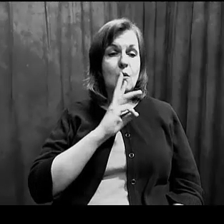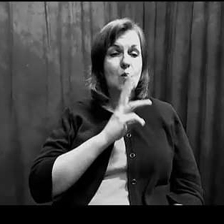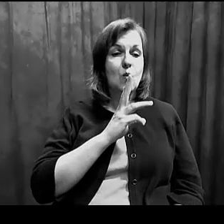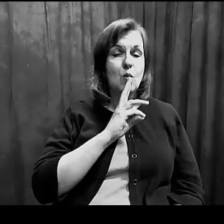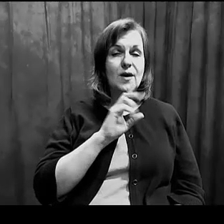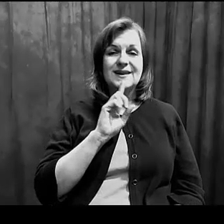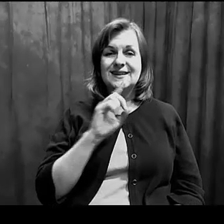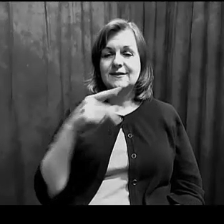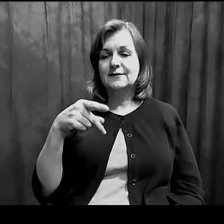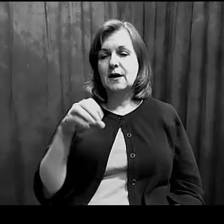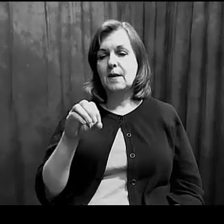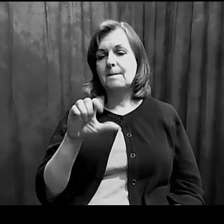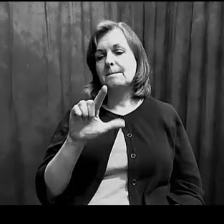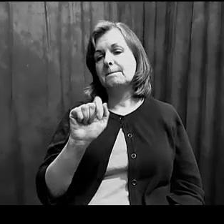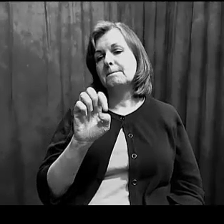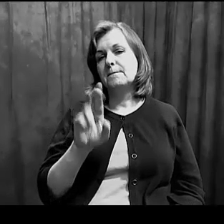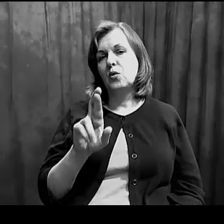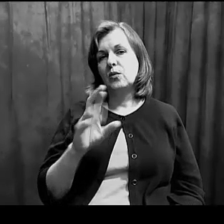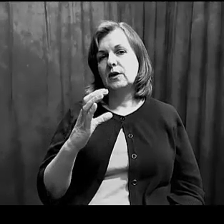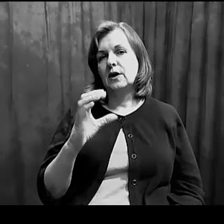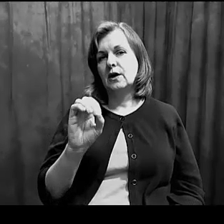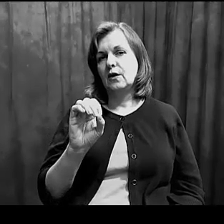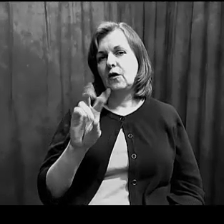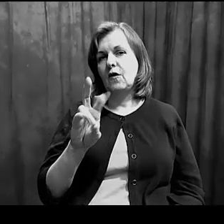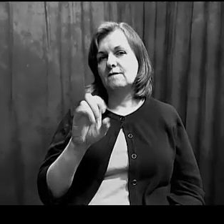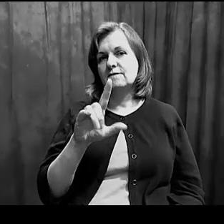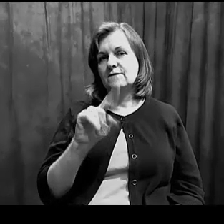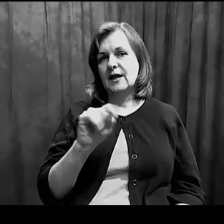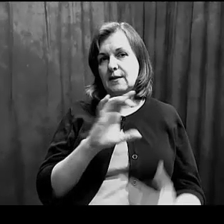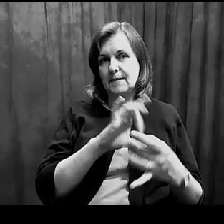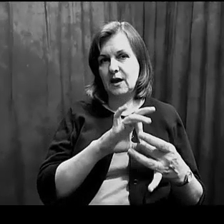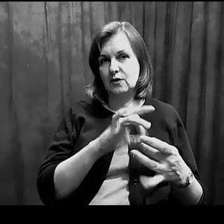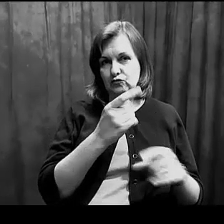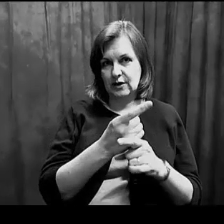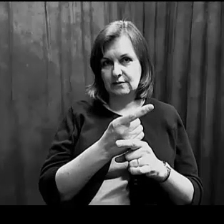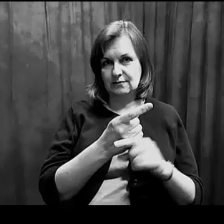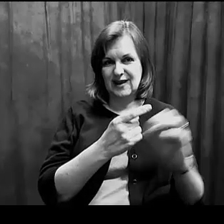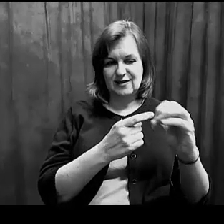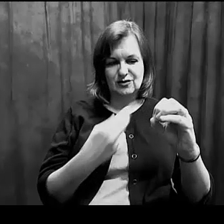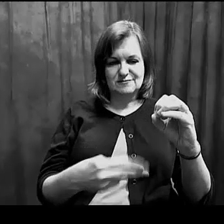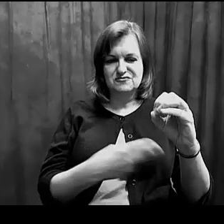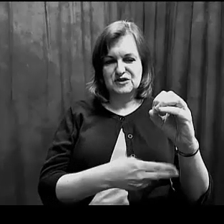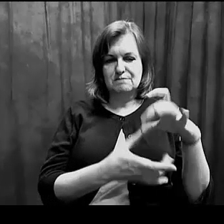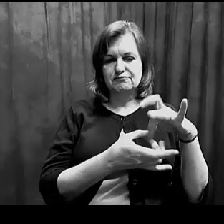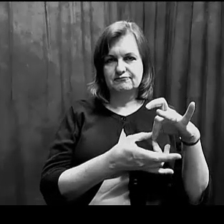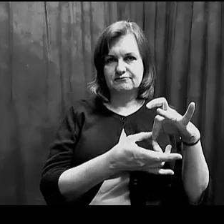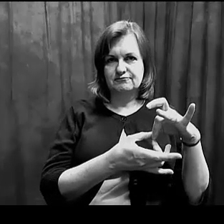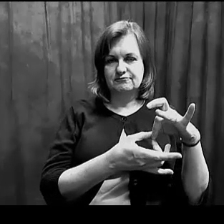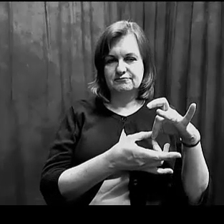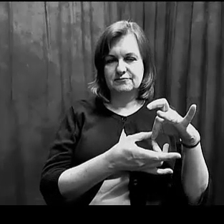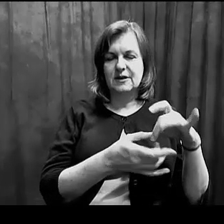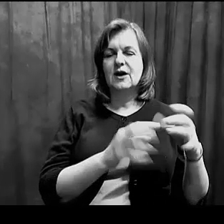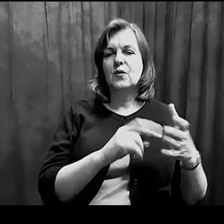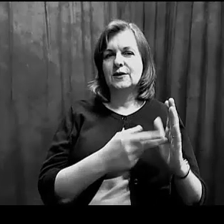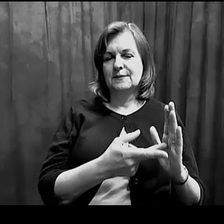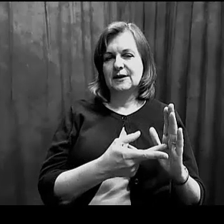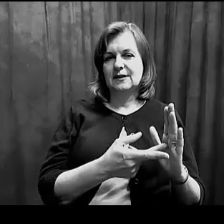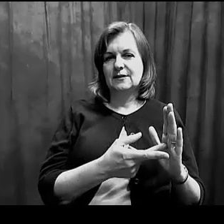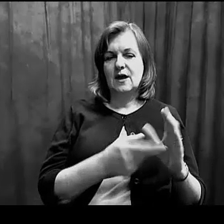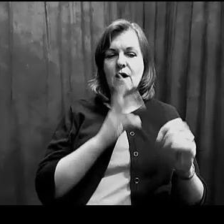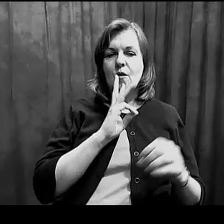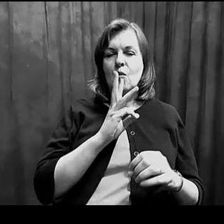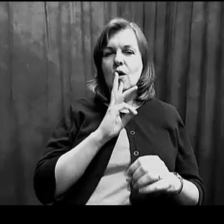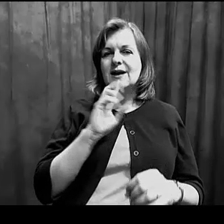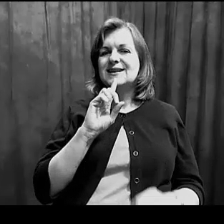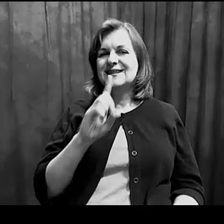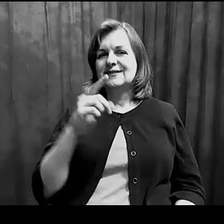now we said before tjat water is a polar covalent bond right?